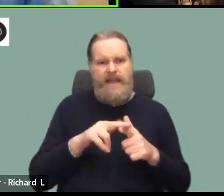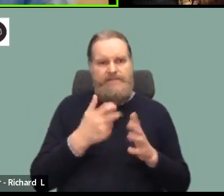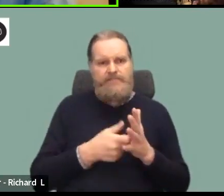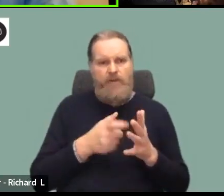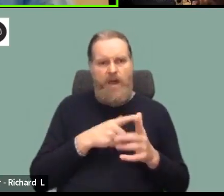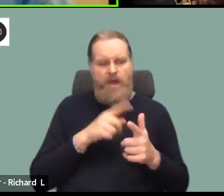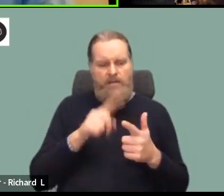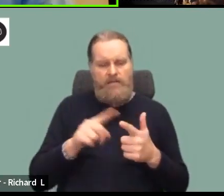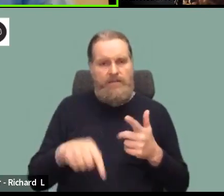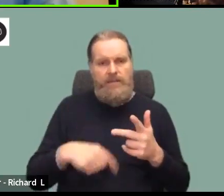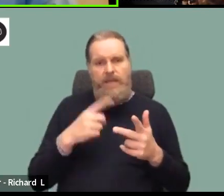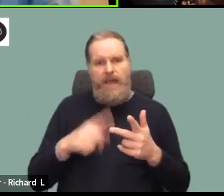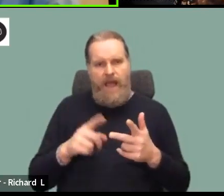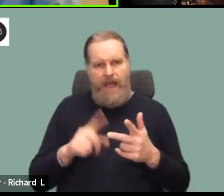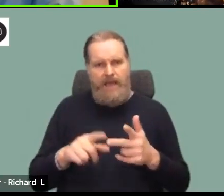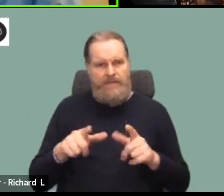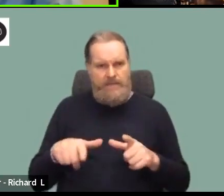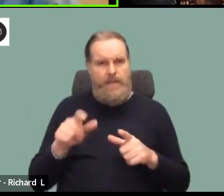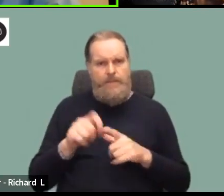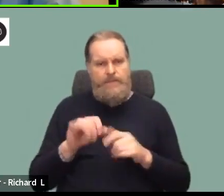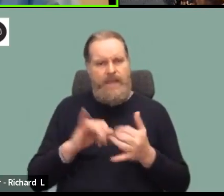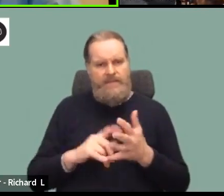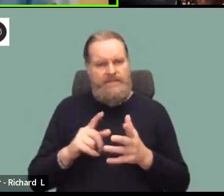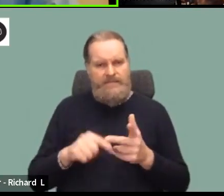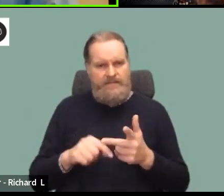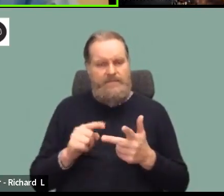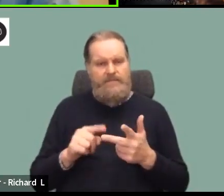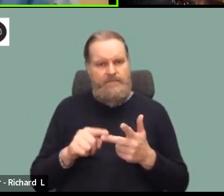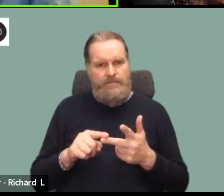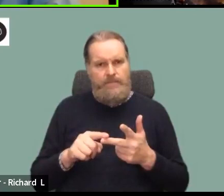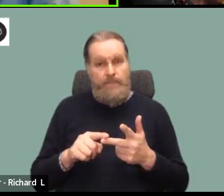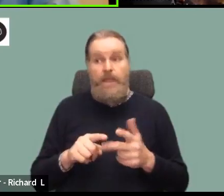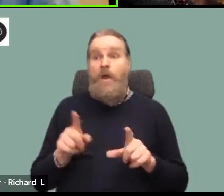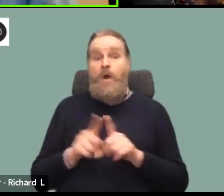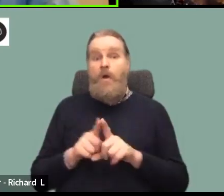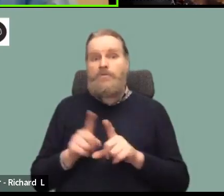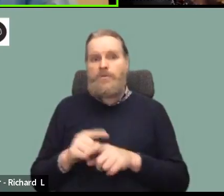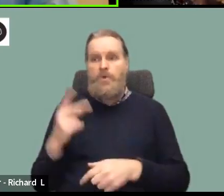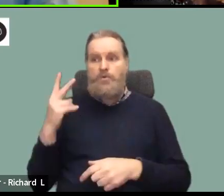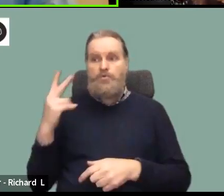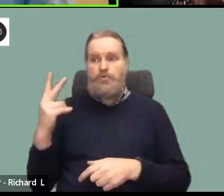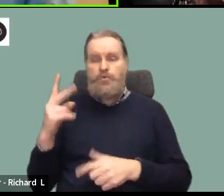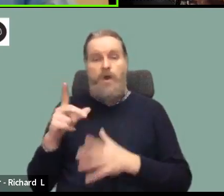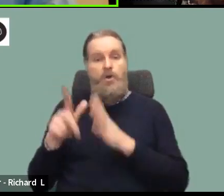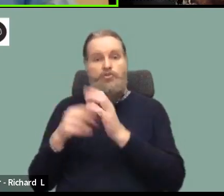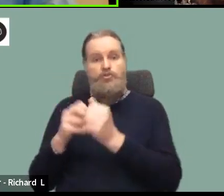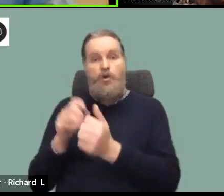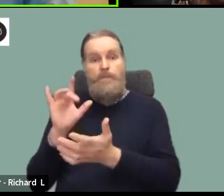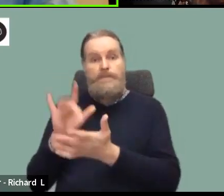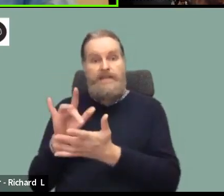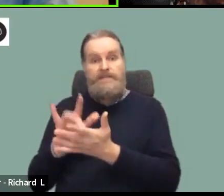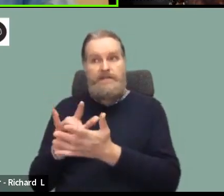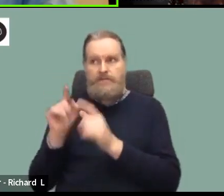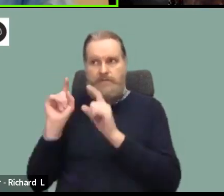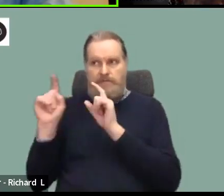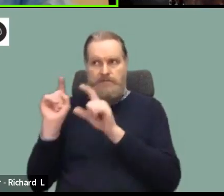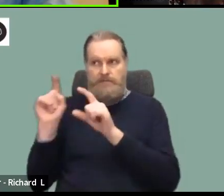dition to that, there are dwP members dition to that, there are dwP members, announcements will be made pretty shortly. In, at least made pretty shortly. In, at least two job centers. where we go where we're going to take quite a bit of action I think over